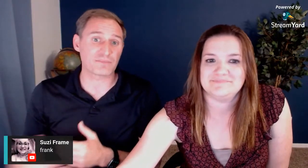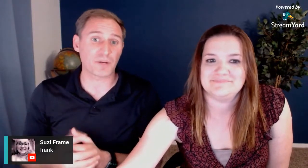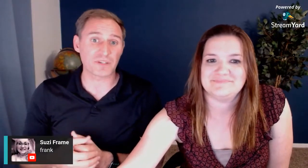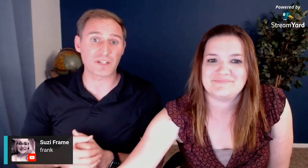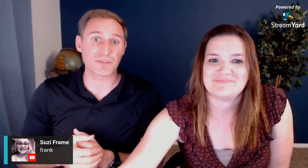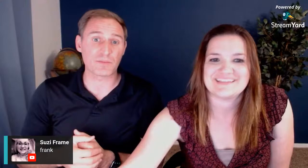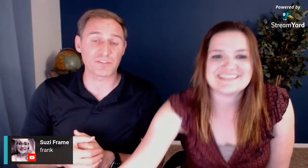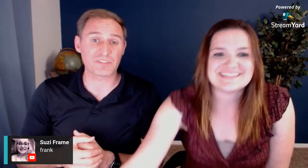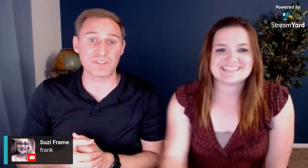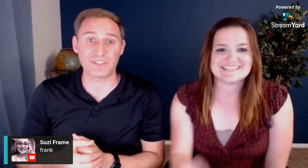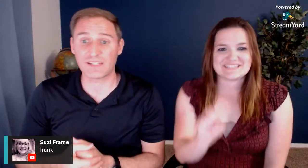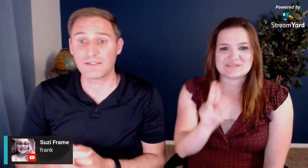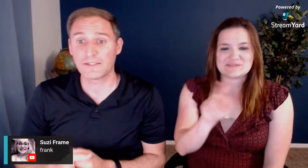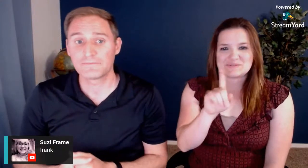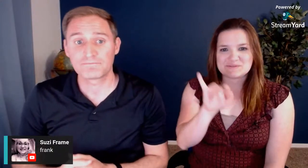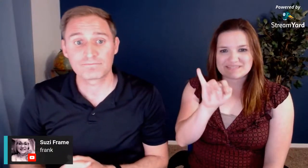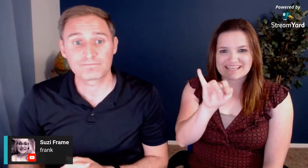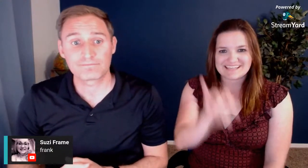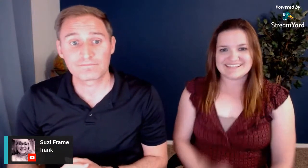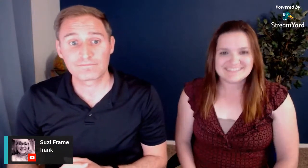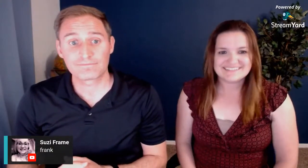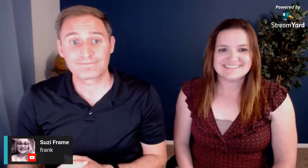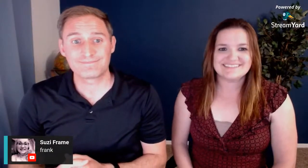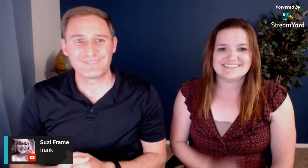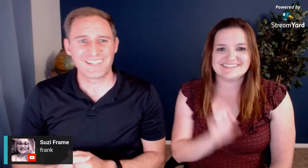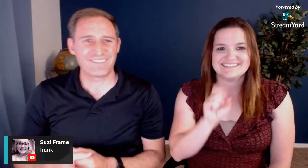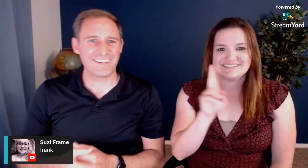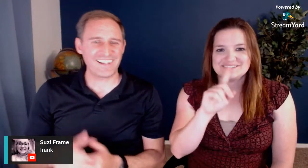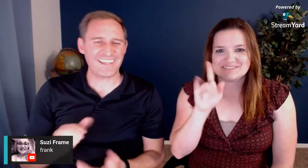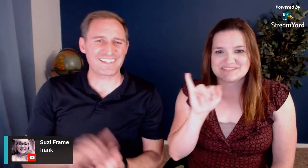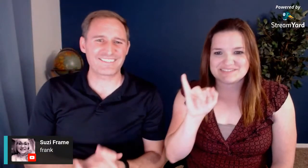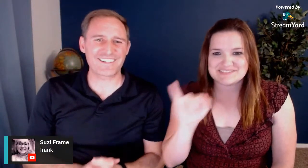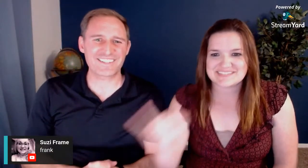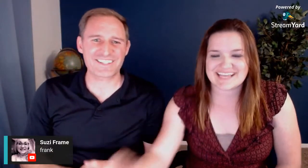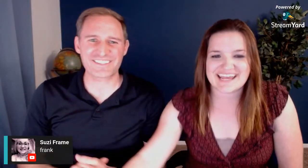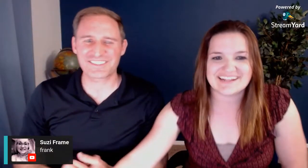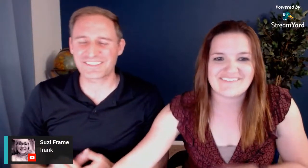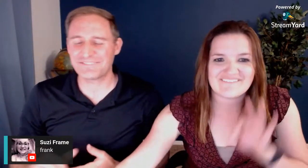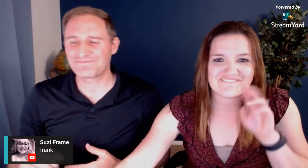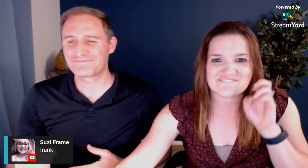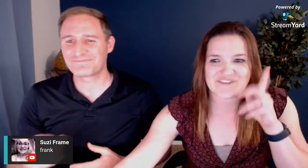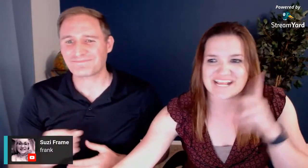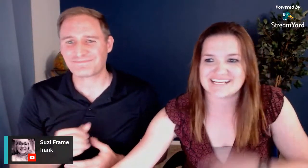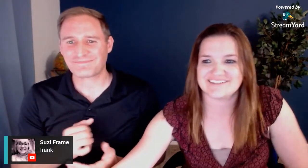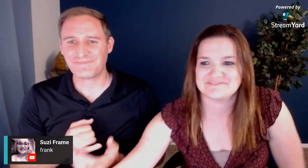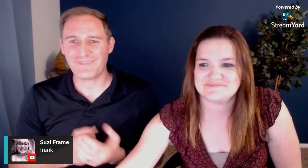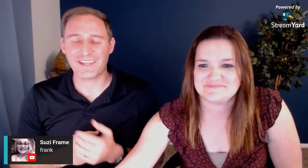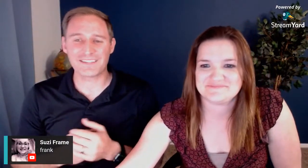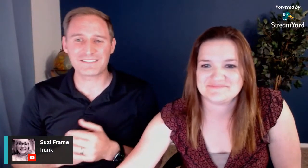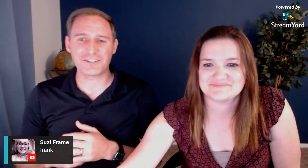is probably going to be the most up-to-date susie mary congratulations suzy frank and so